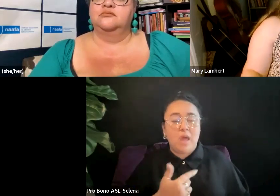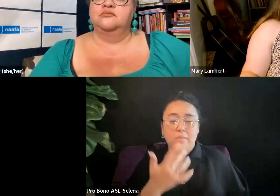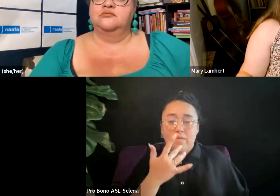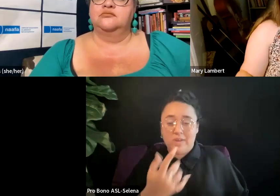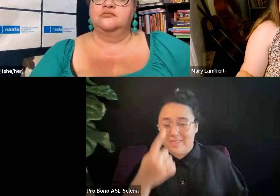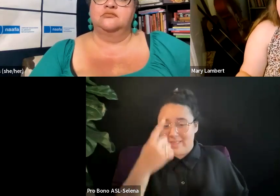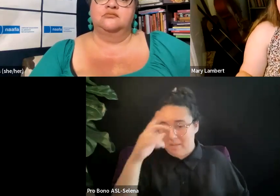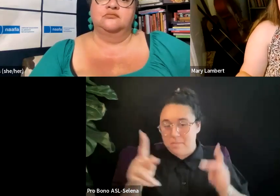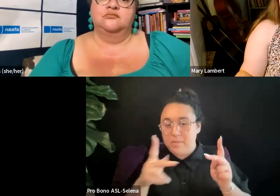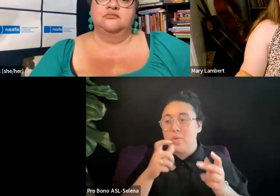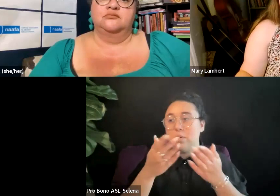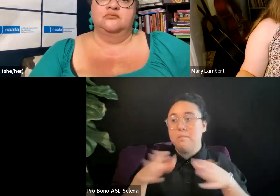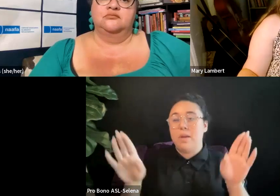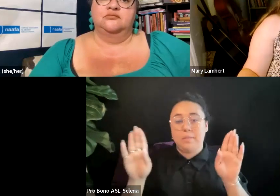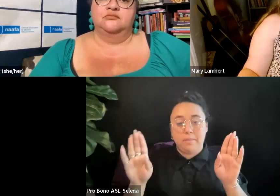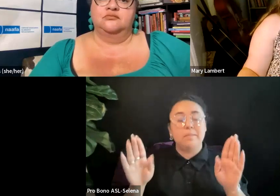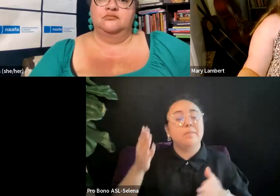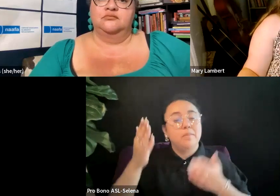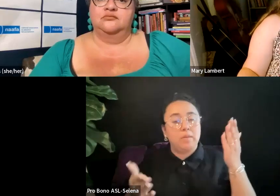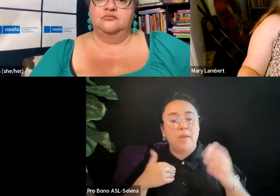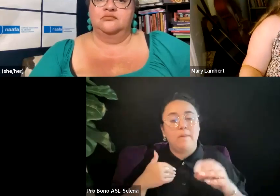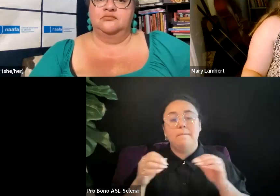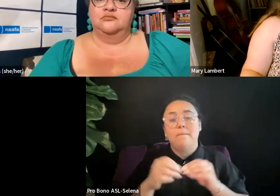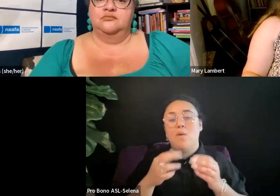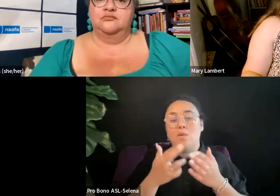have probably, hopefully a bit more resources where they can